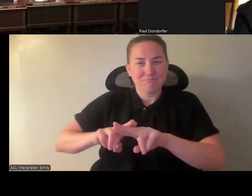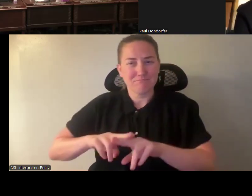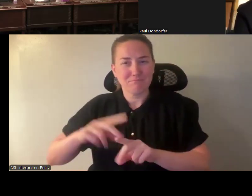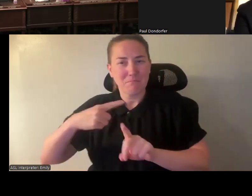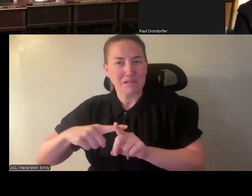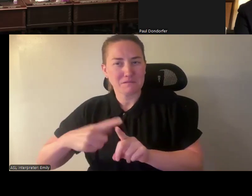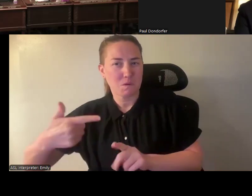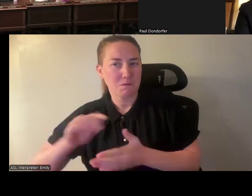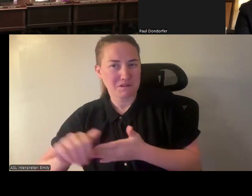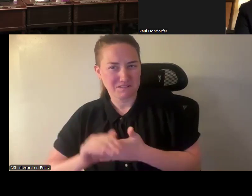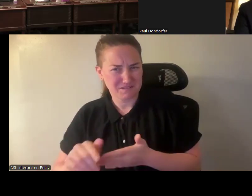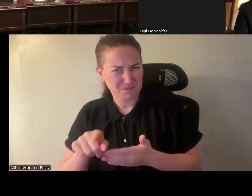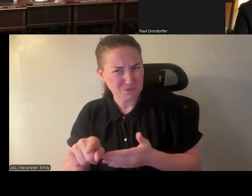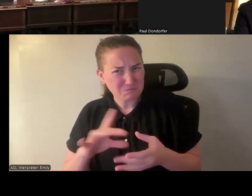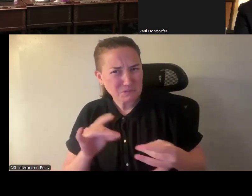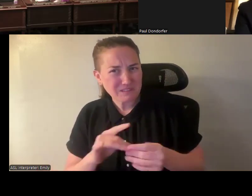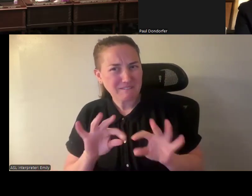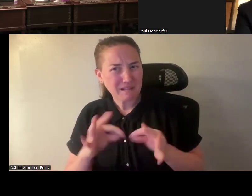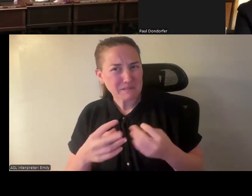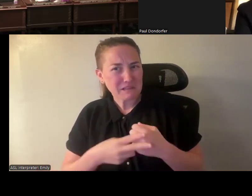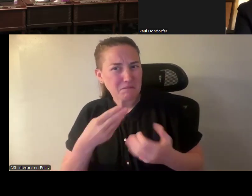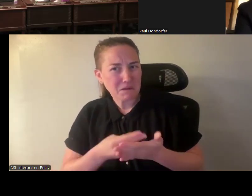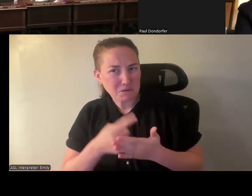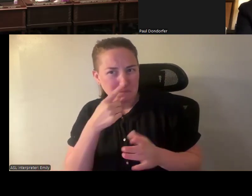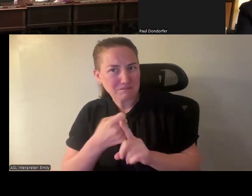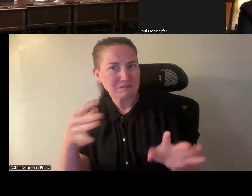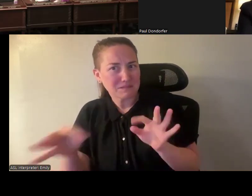understand how you're saying that families are saving money Can you please explain that again